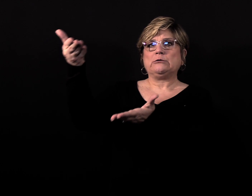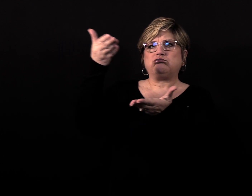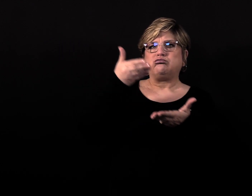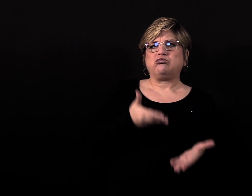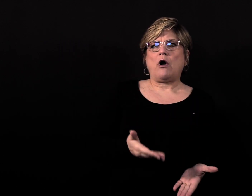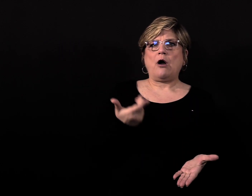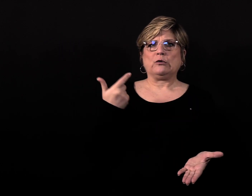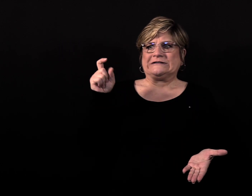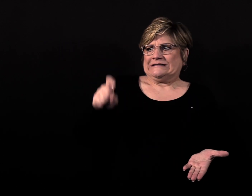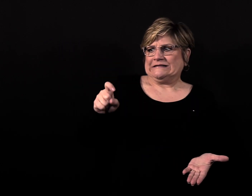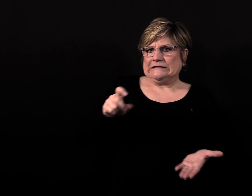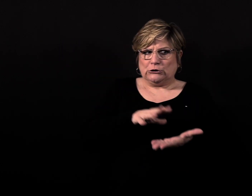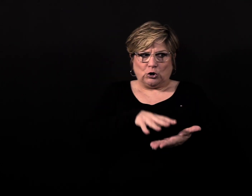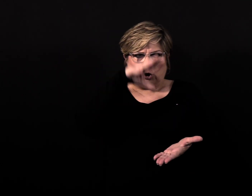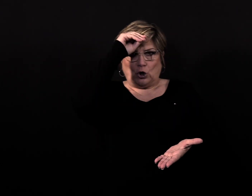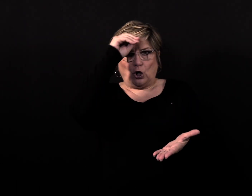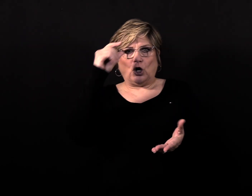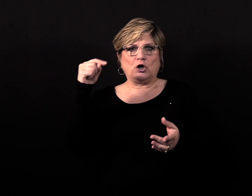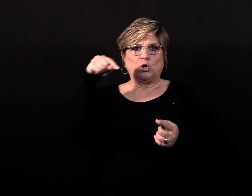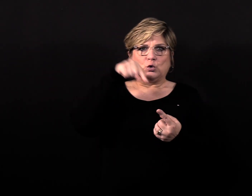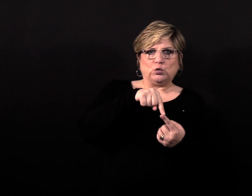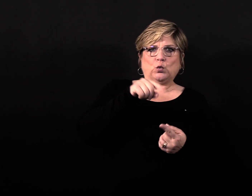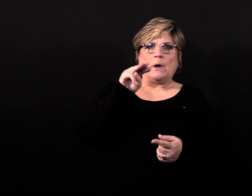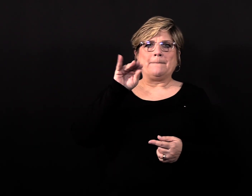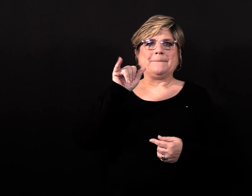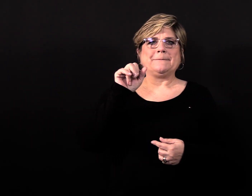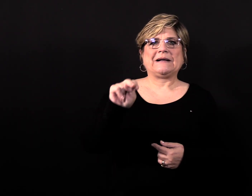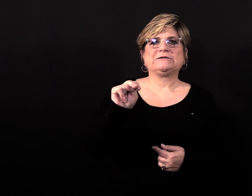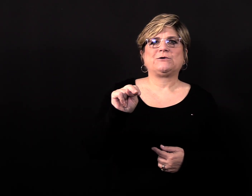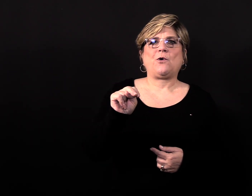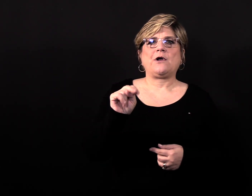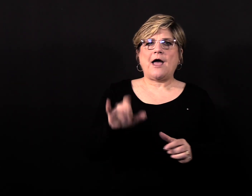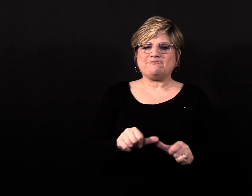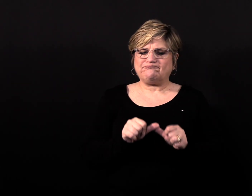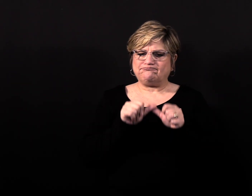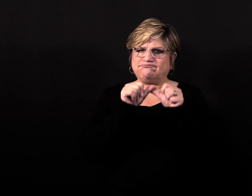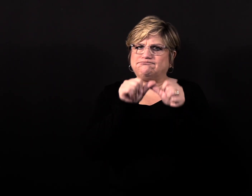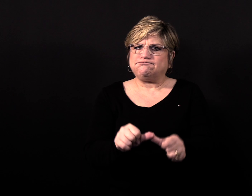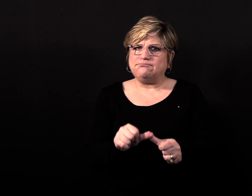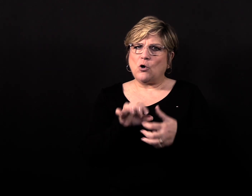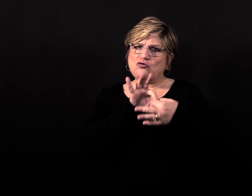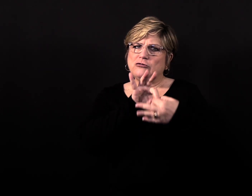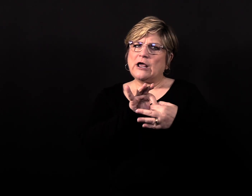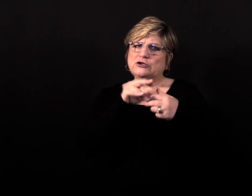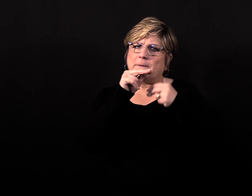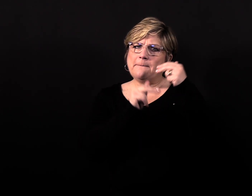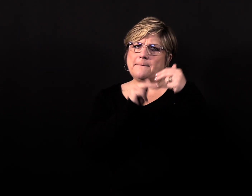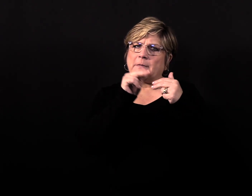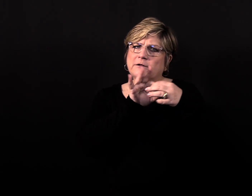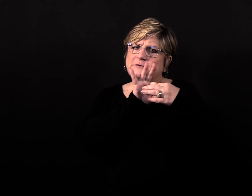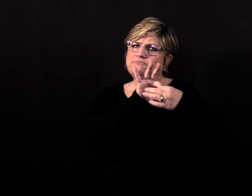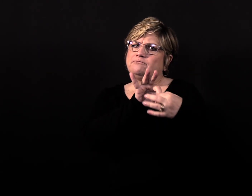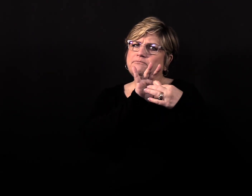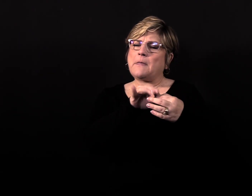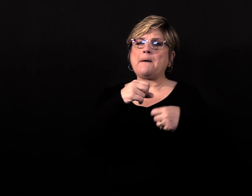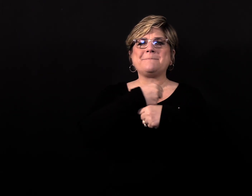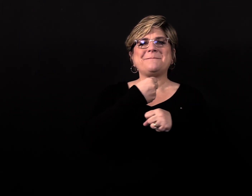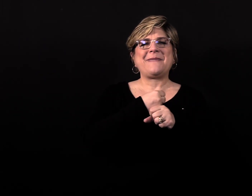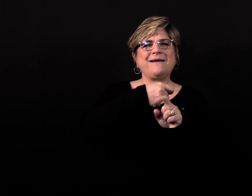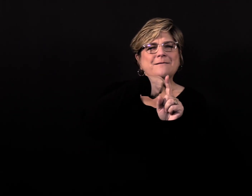has learned back to Minnesota, and continues the relationship building, and making positive